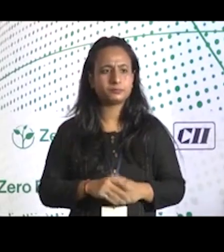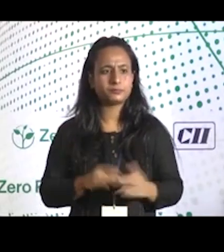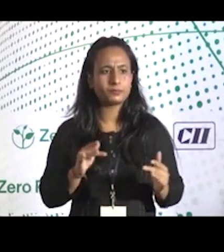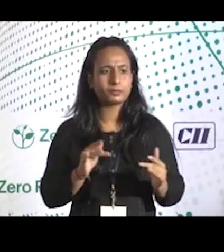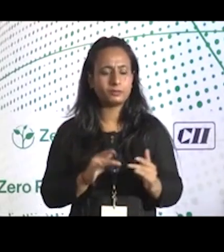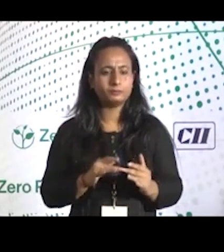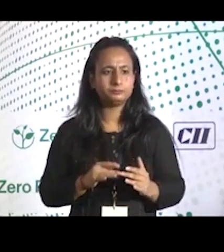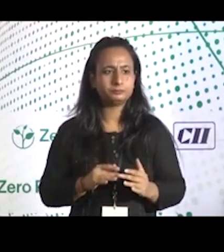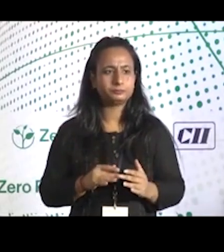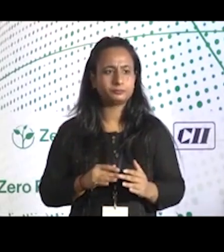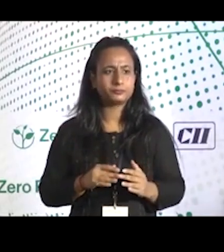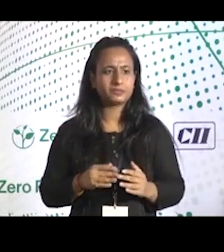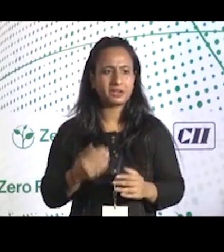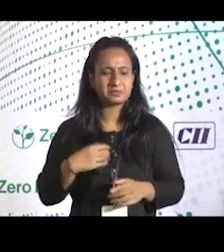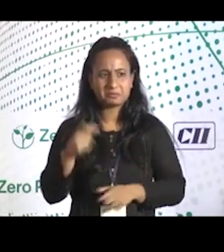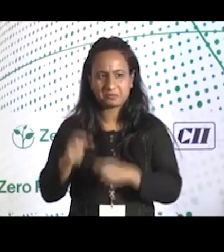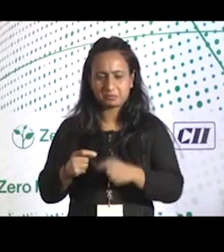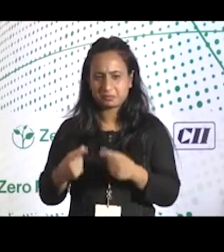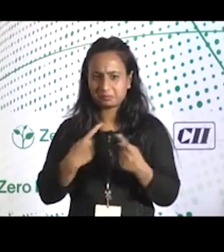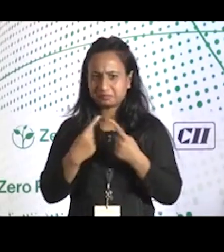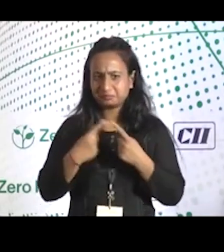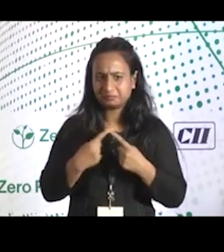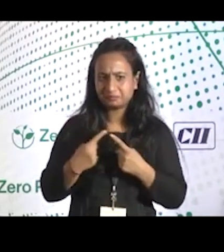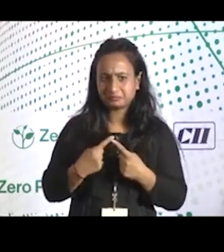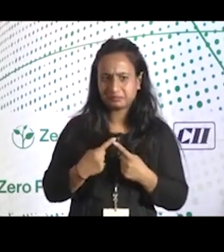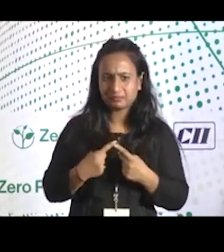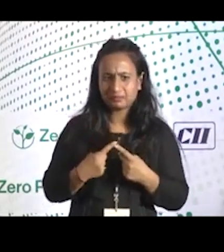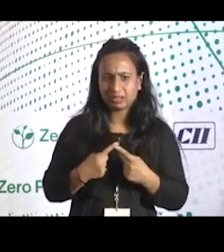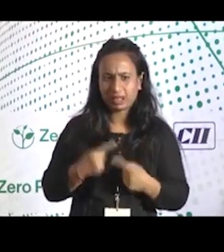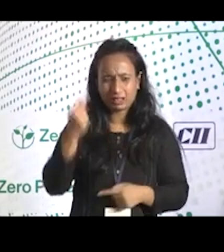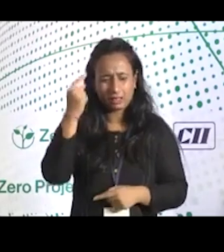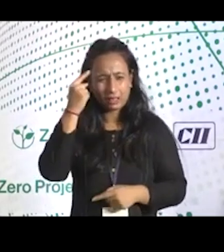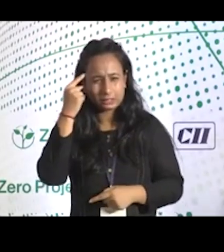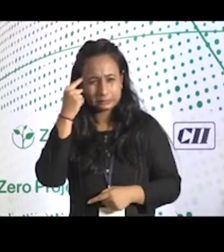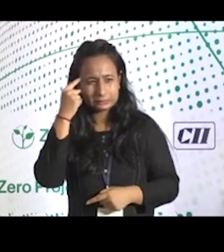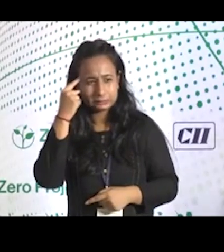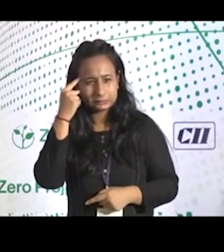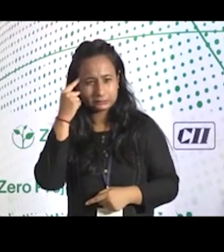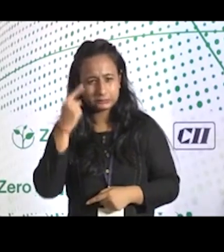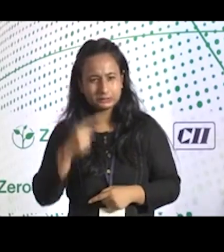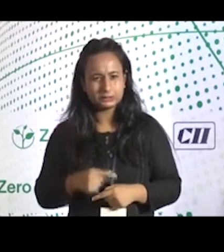When I speak with people, I feel they they think about inclusion as a CSR activity, as a philanthropic activity,